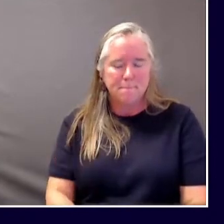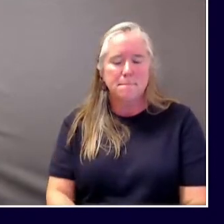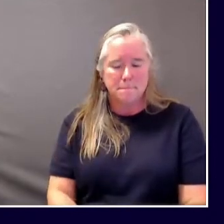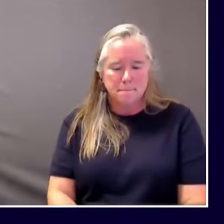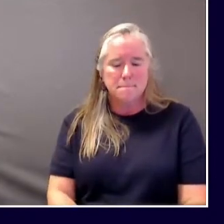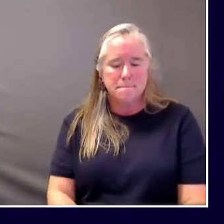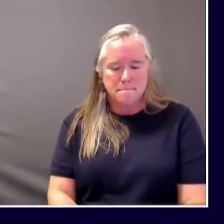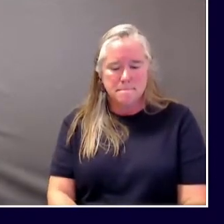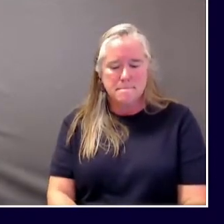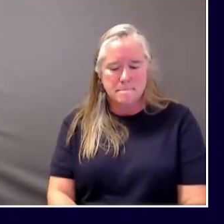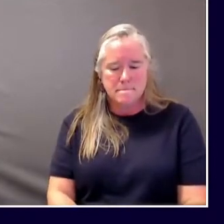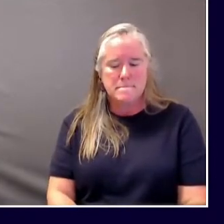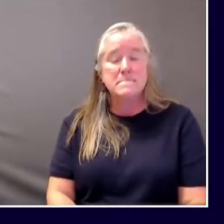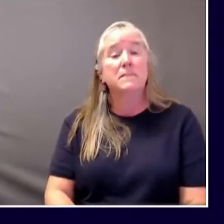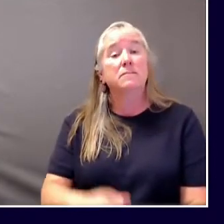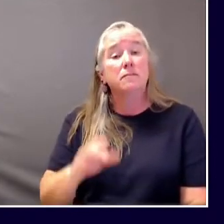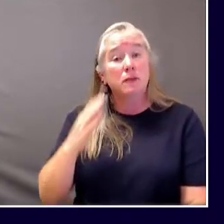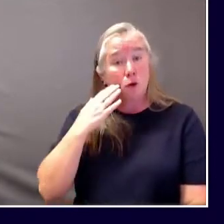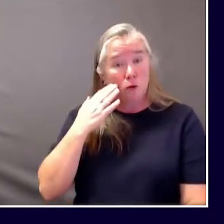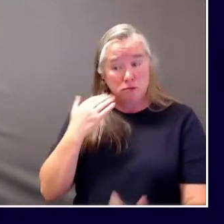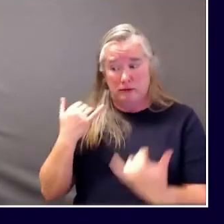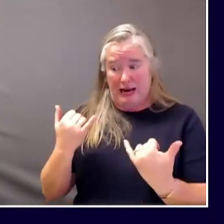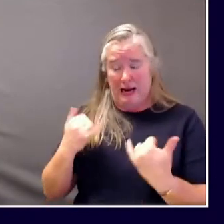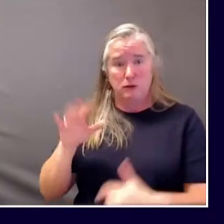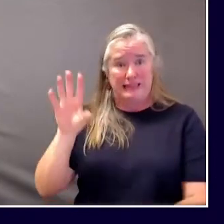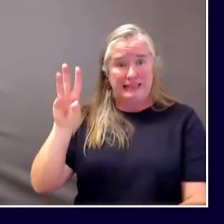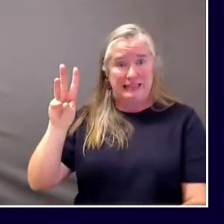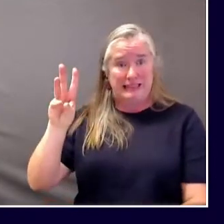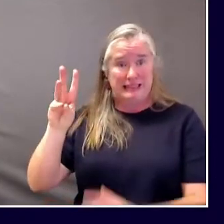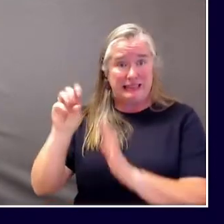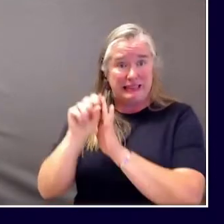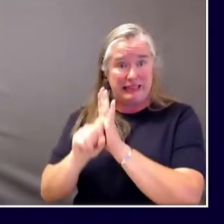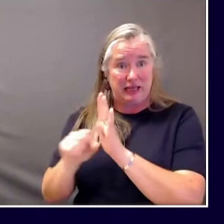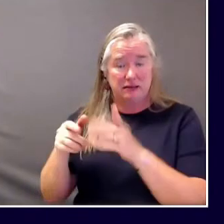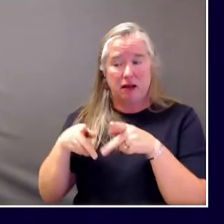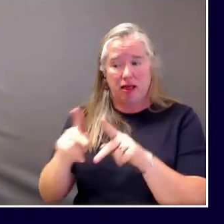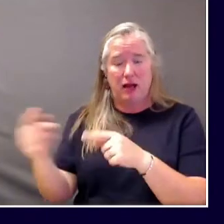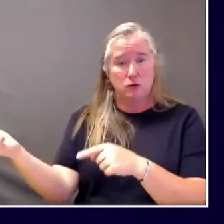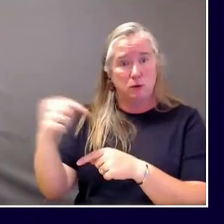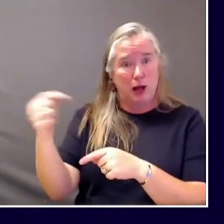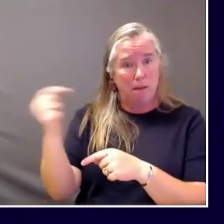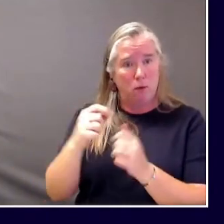sort of reciprocity in terms of